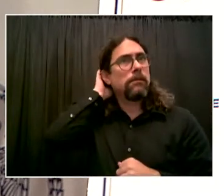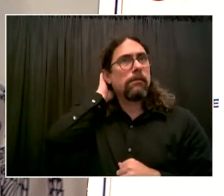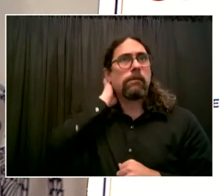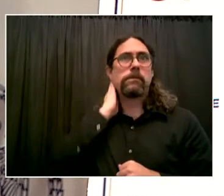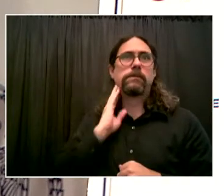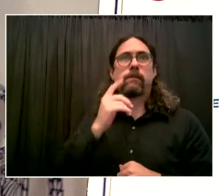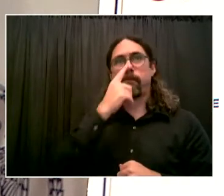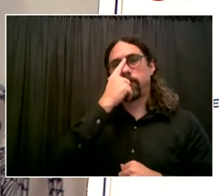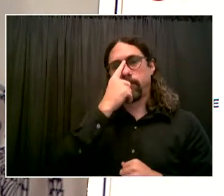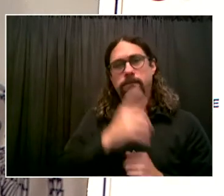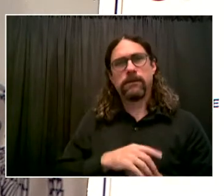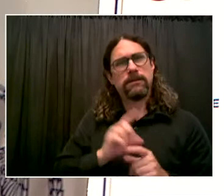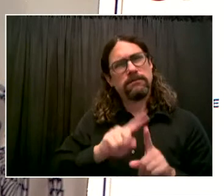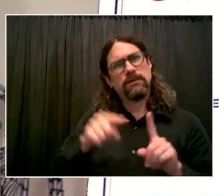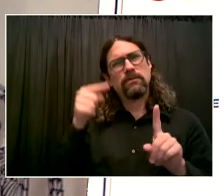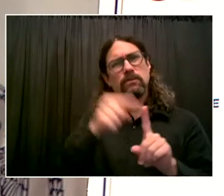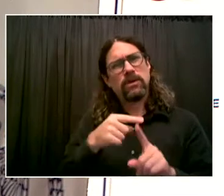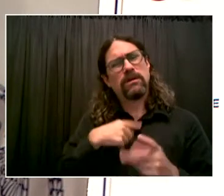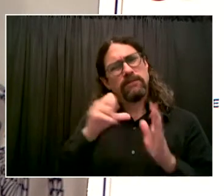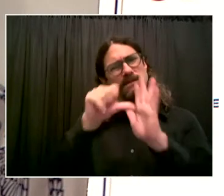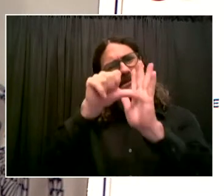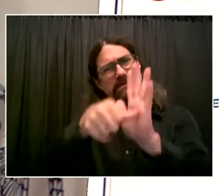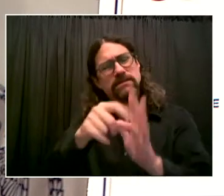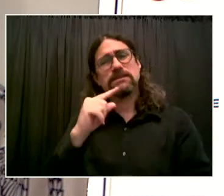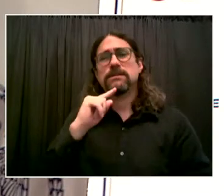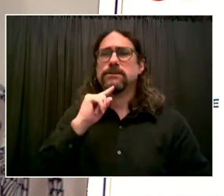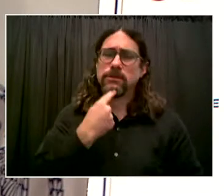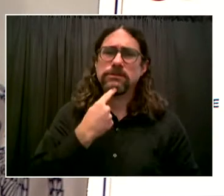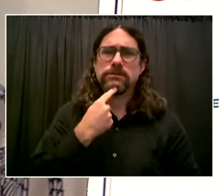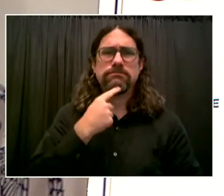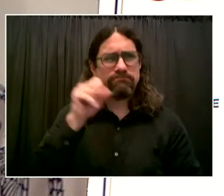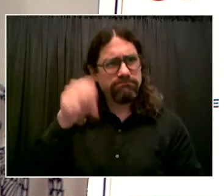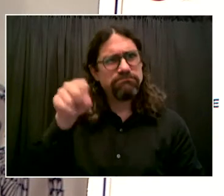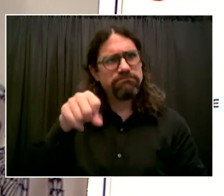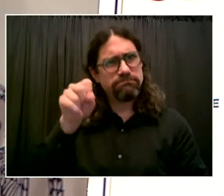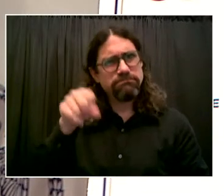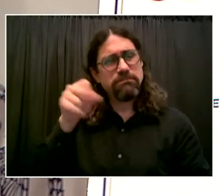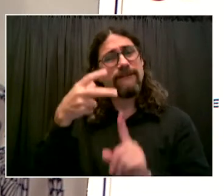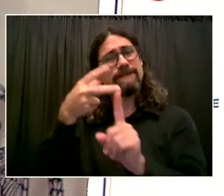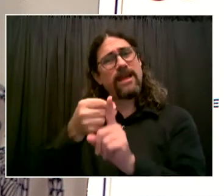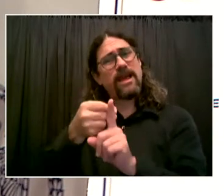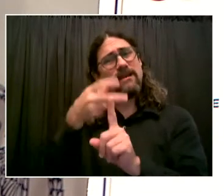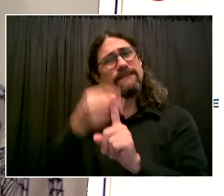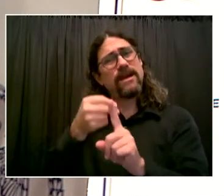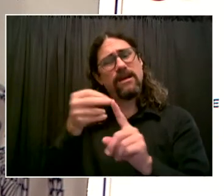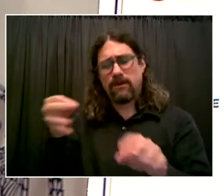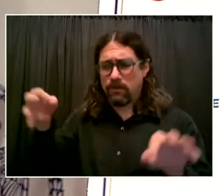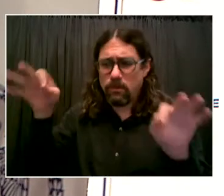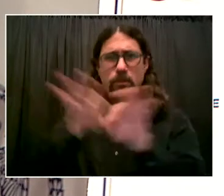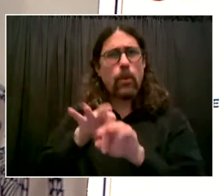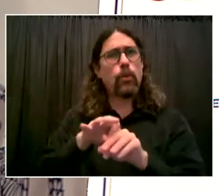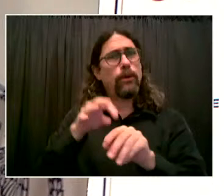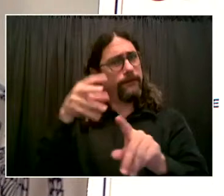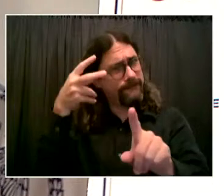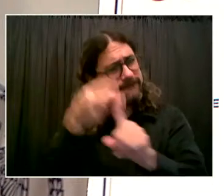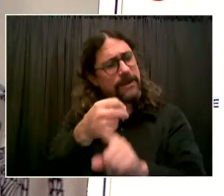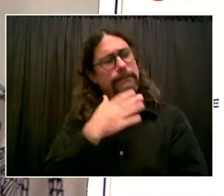IS NOT A GREAT PHRASE BUT I WILL USE T.I WEARE DEADLY SERIOUS ABOUT GETTING PEOPLE VACCINATED. I GUESS THERE'S AN IRONY IN THAT SENTENCE. THIS IS